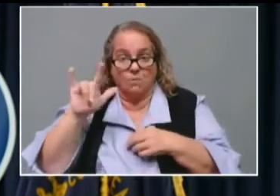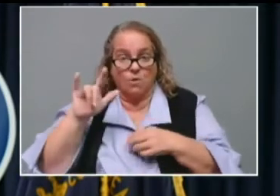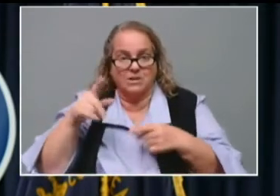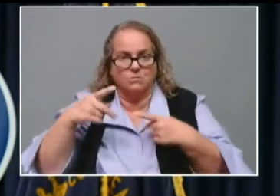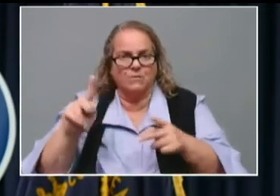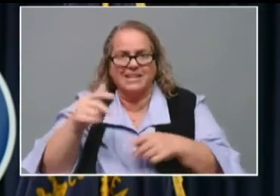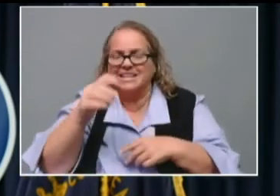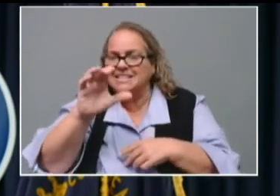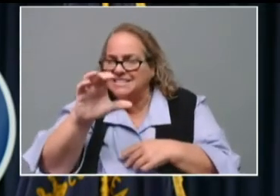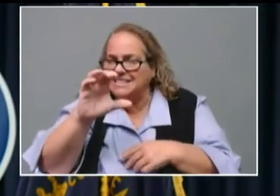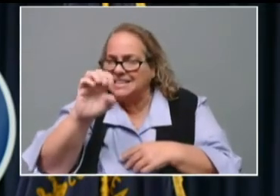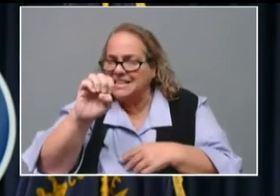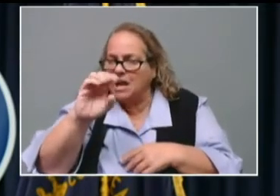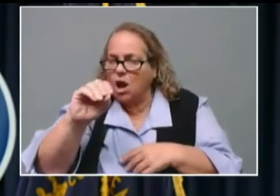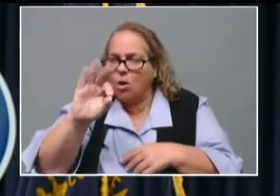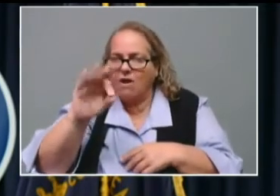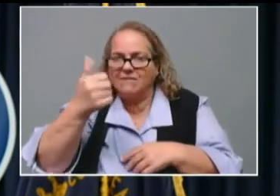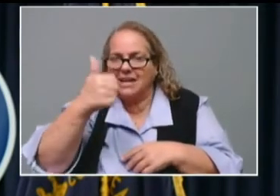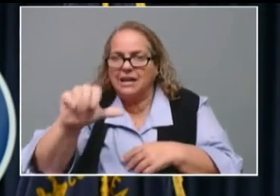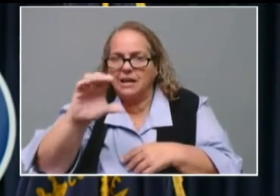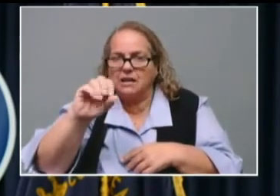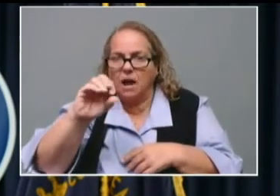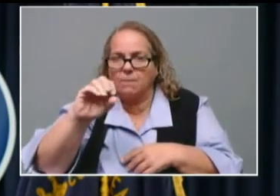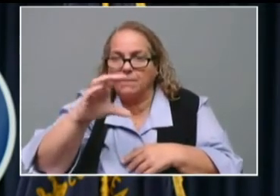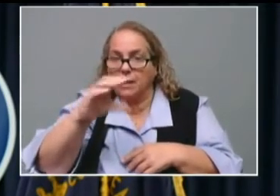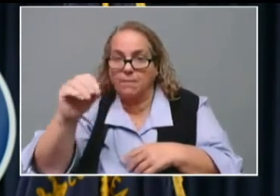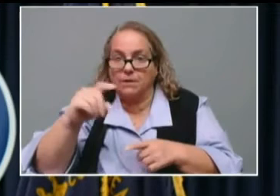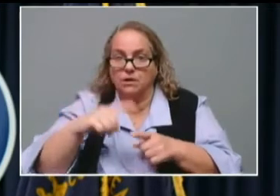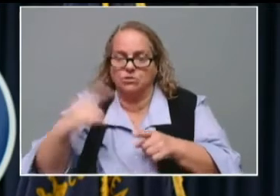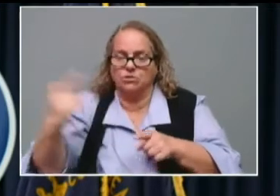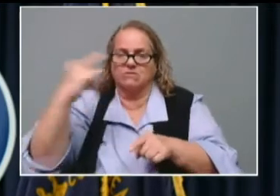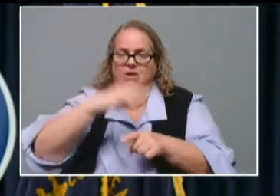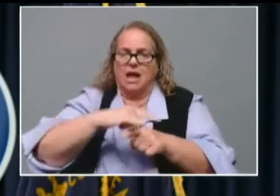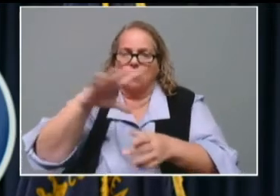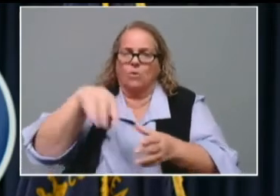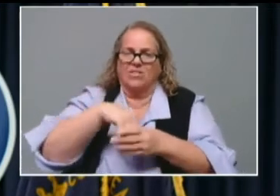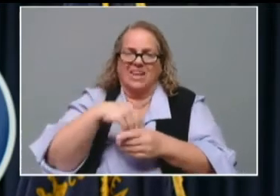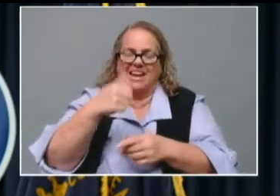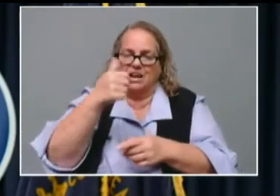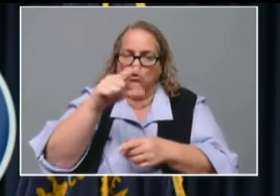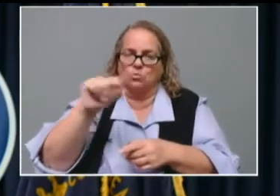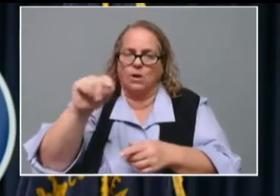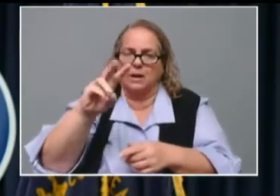to fly in and be within 20 minutes of facility that we have In Kentucky. It's